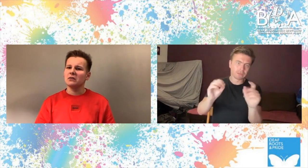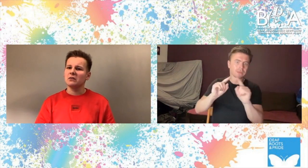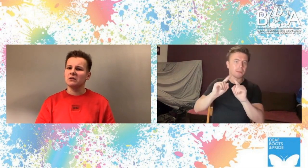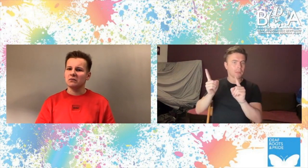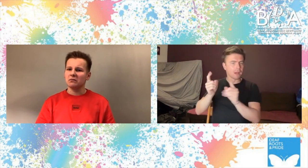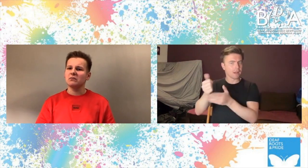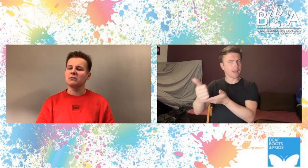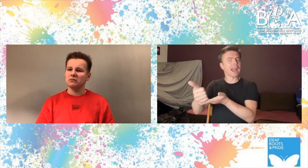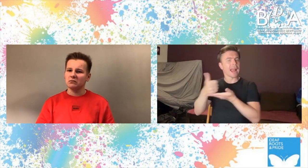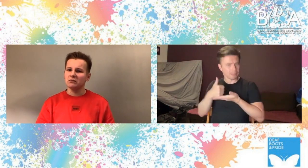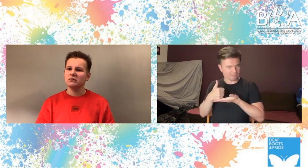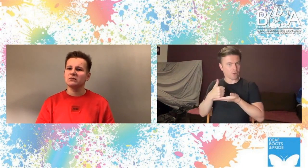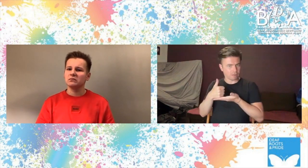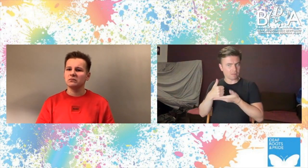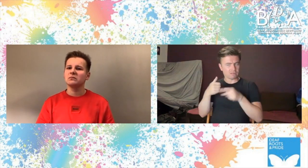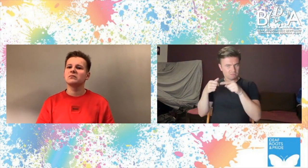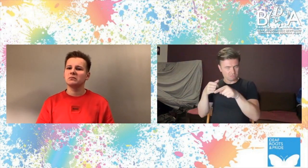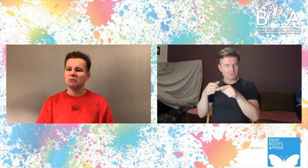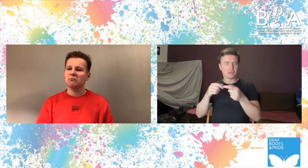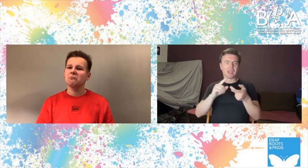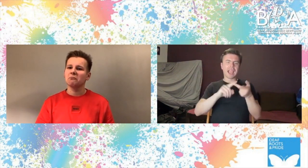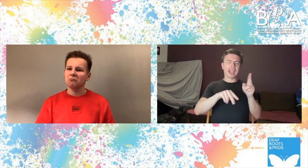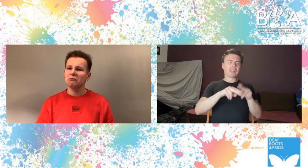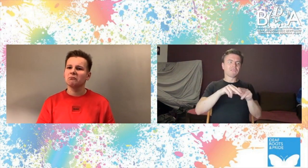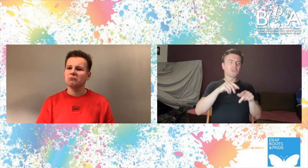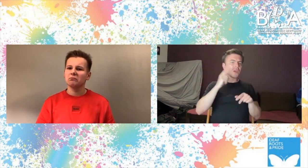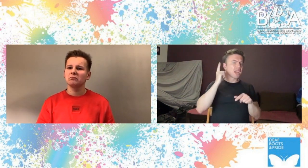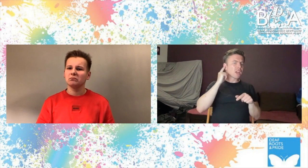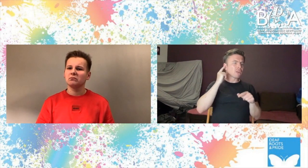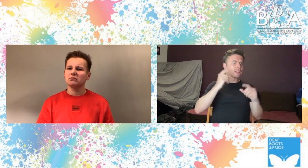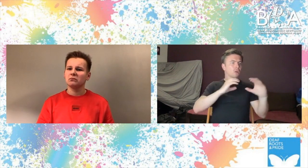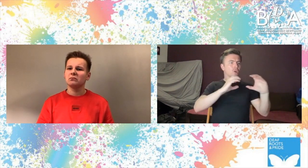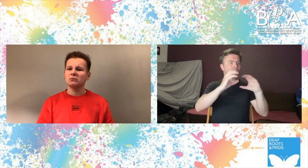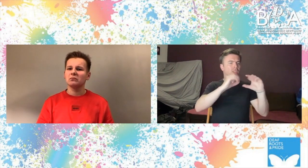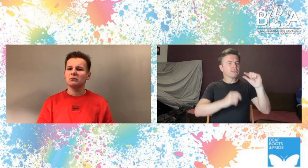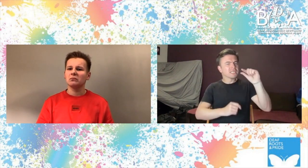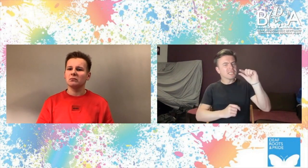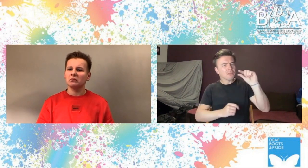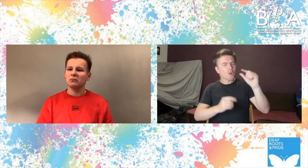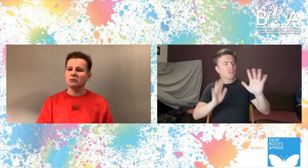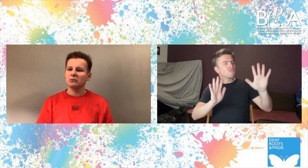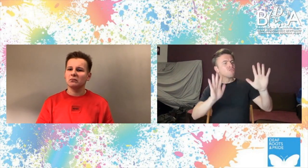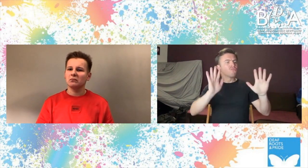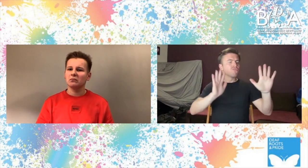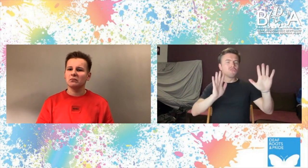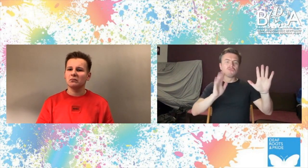but it is really useful. If I need to communicate with hearing people and